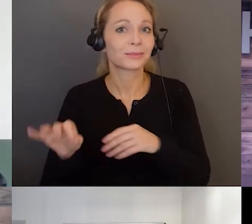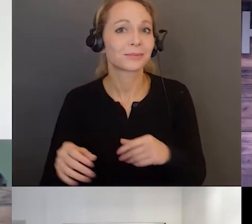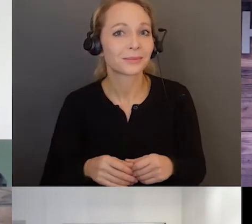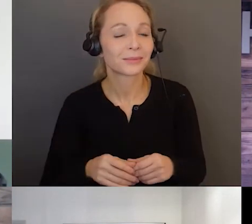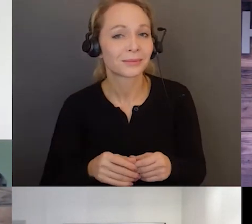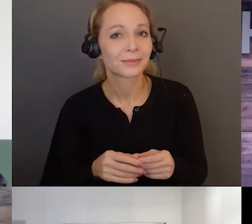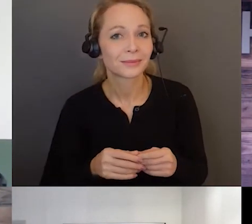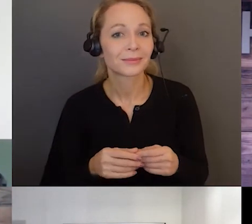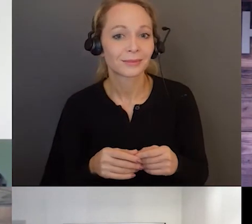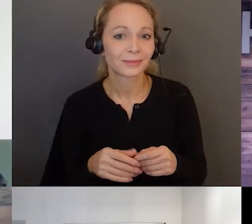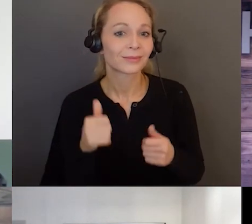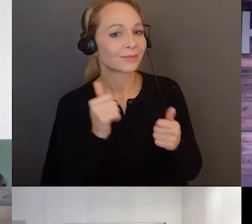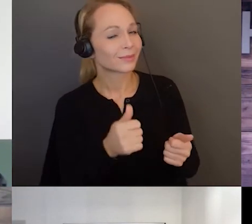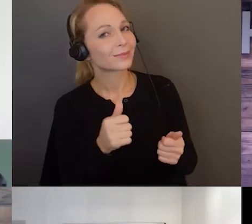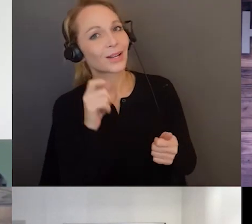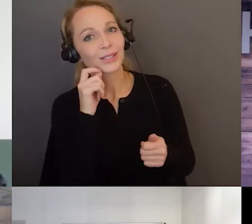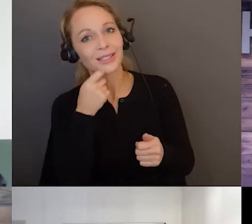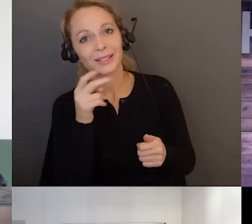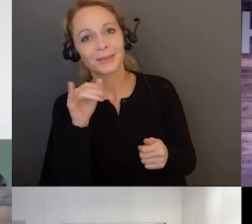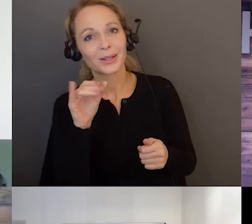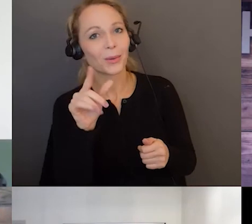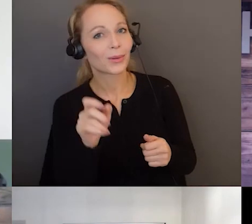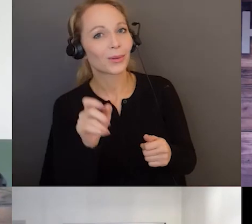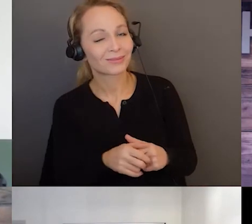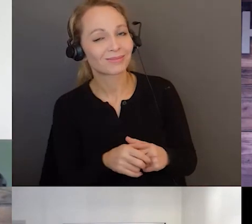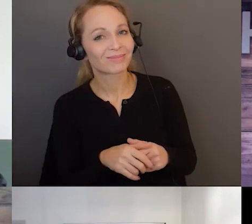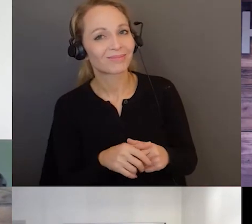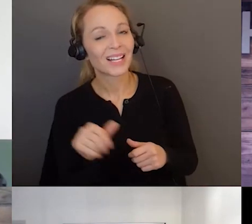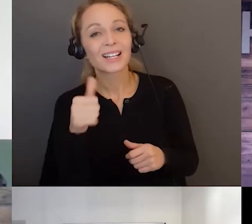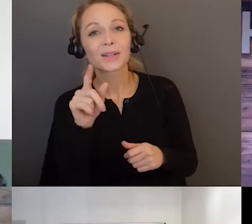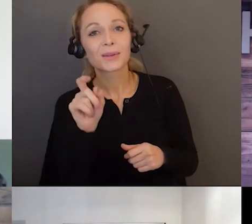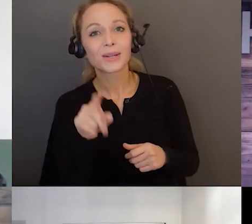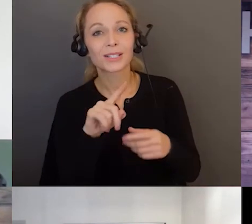AWESOME. ANOTHER QUESTION ABOUT CUSTOM OBJECTS.